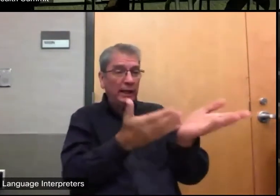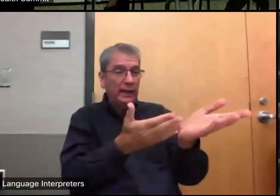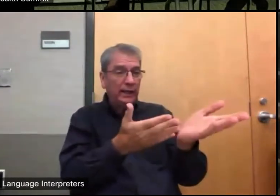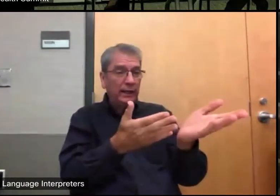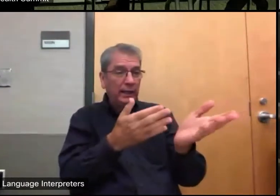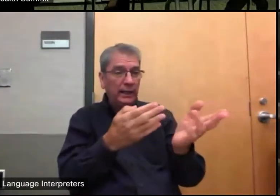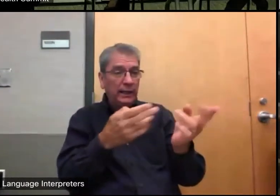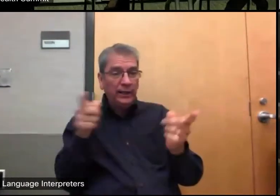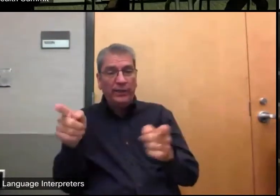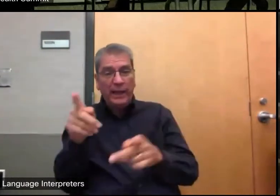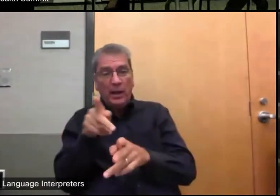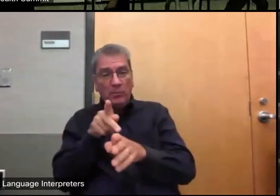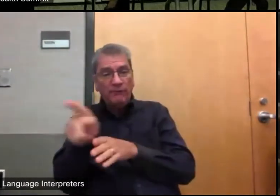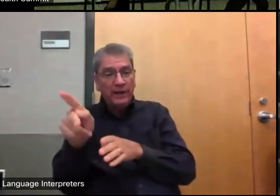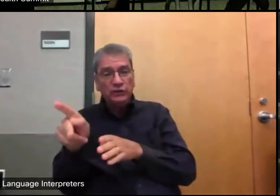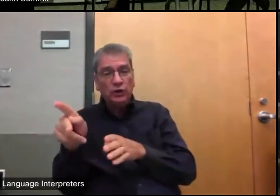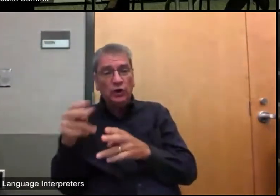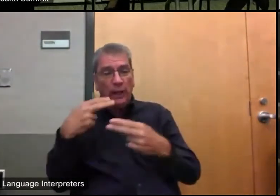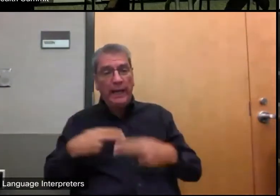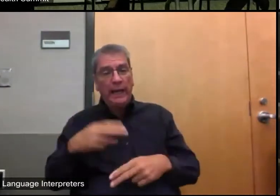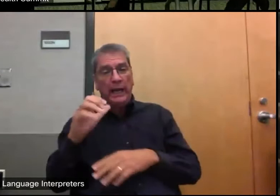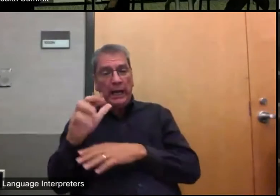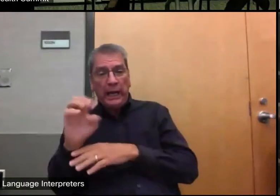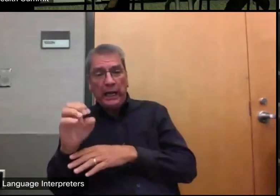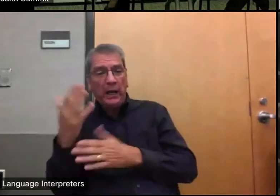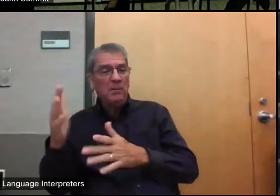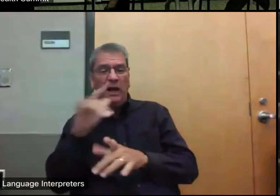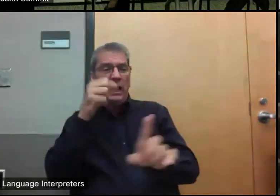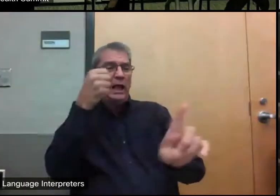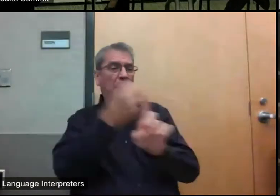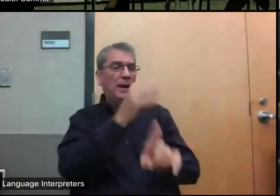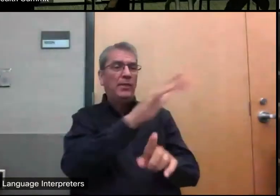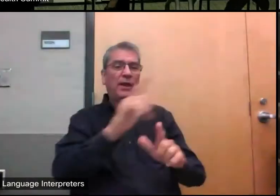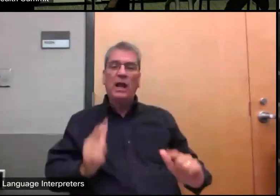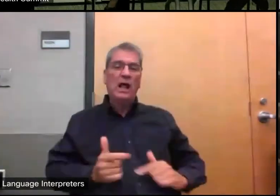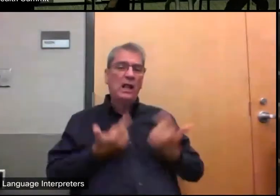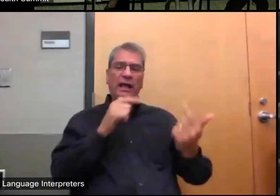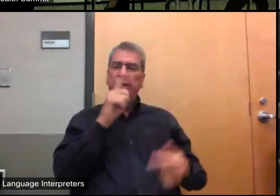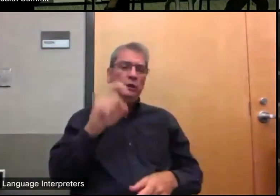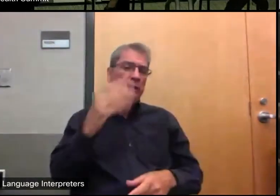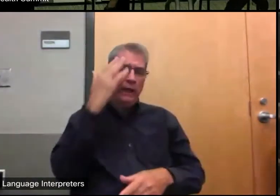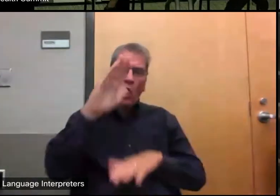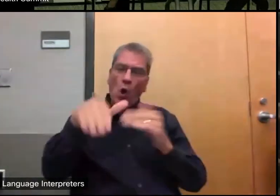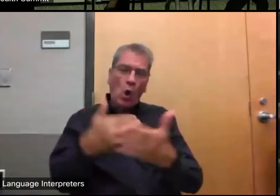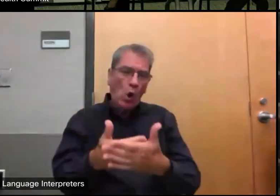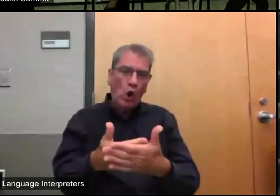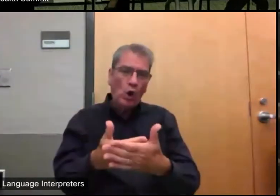professional or public health, professional realm, but it might not impact what they're doing right now on a day to day basis and so establishing